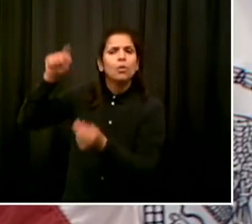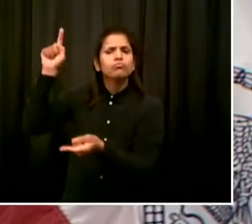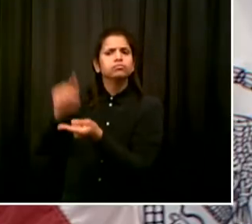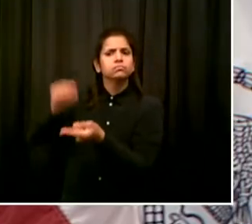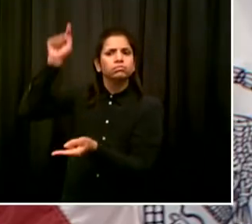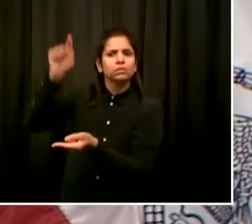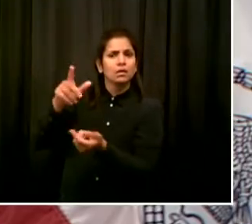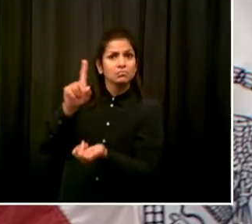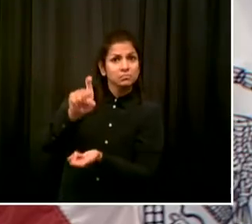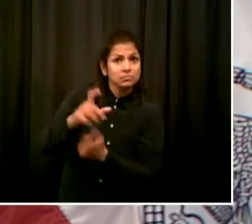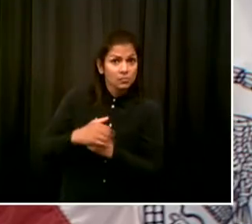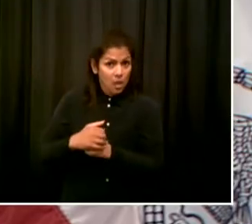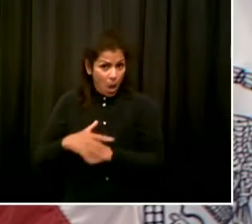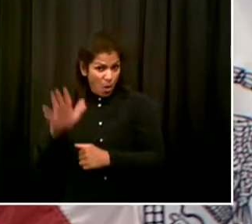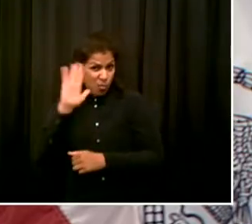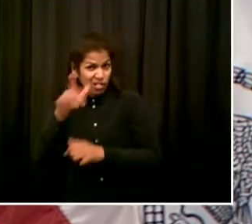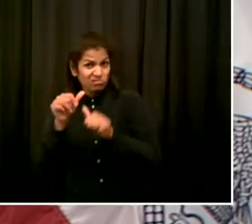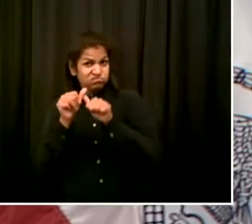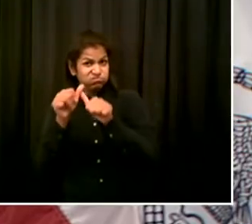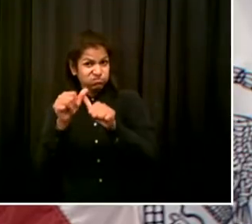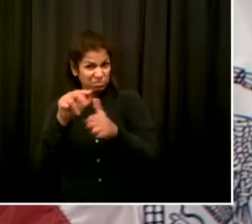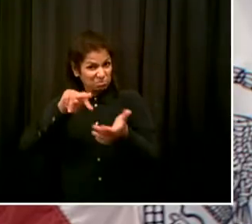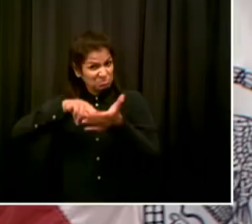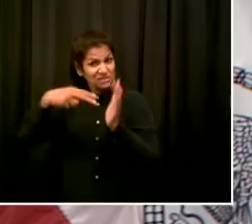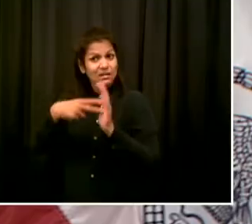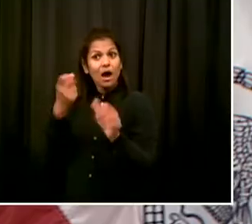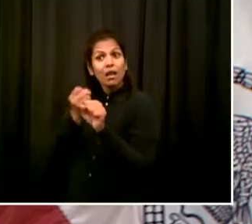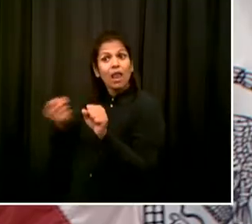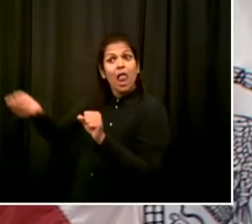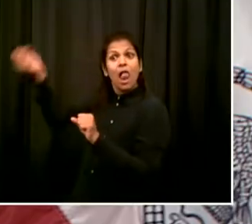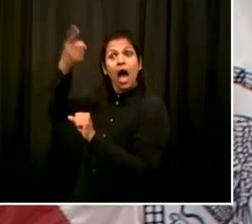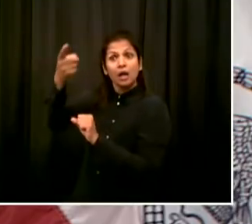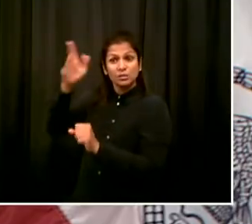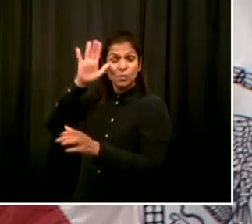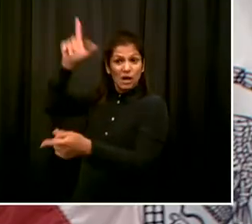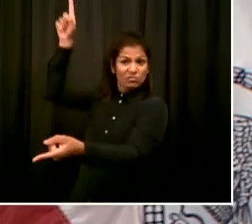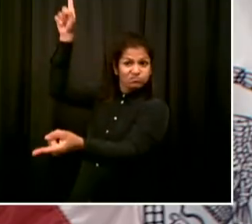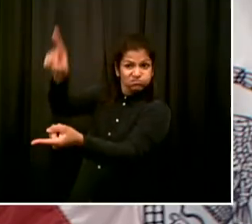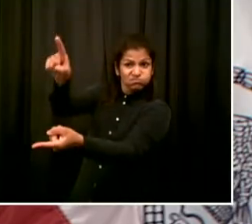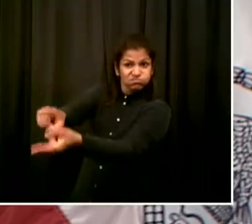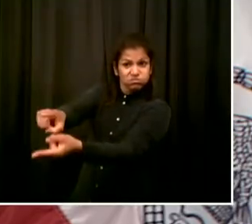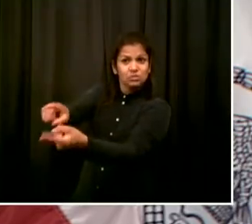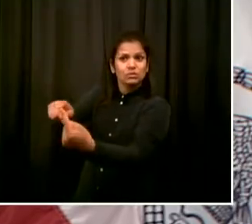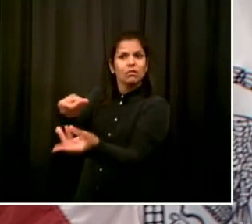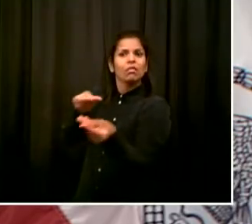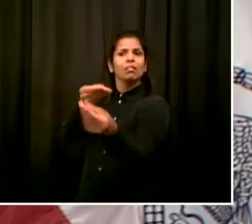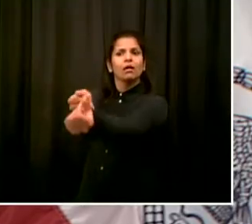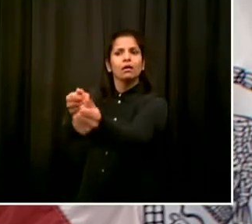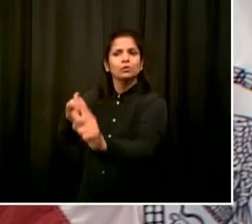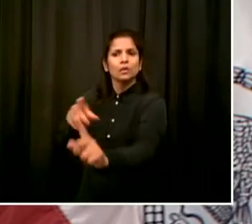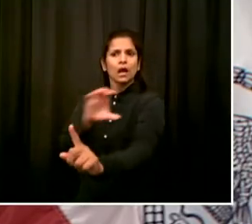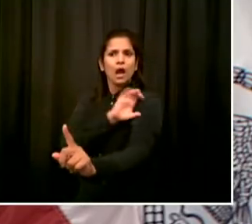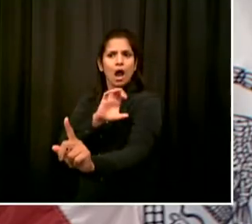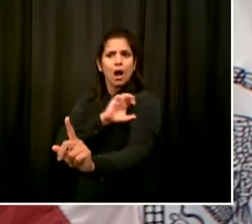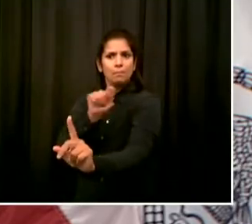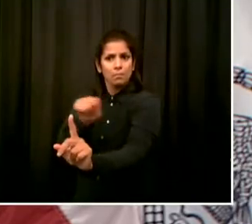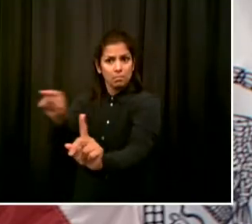CONTINUE THE BUDGET AND REALLOCATING RESOURC ESAND